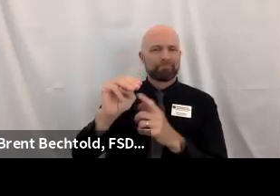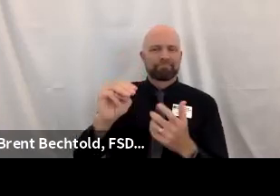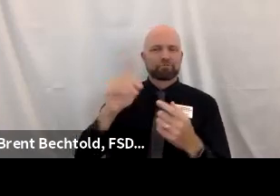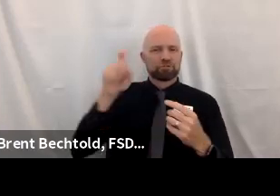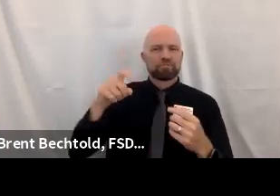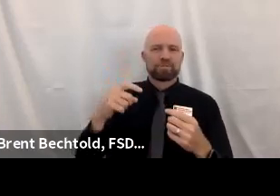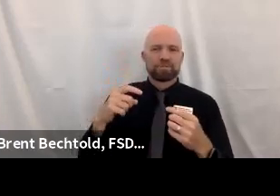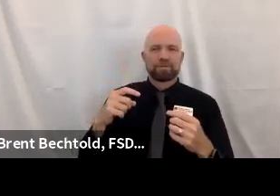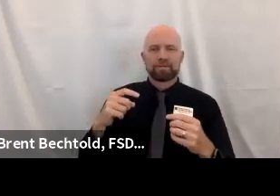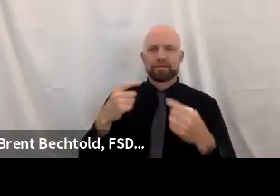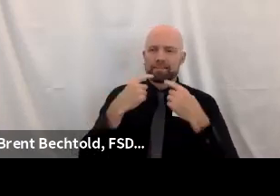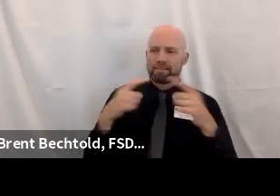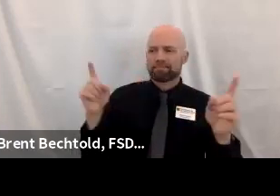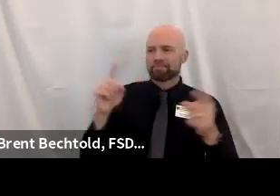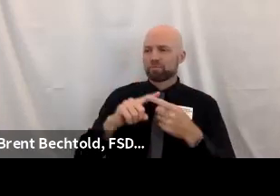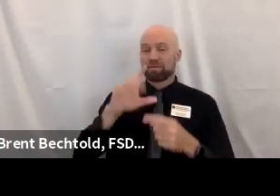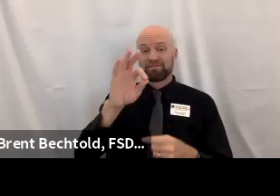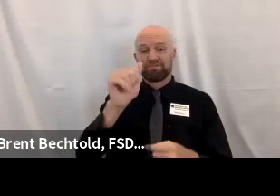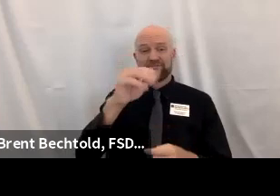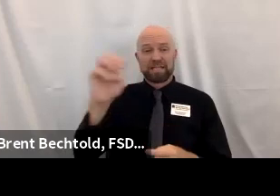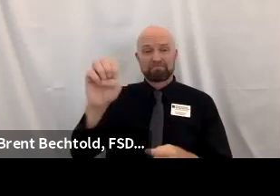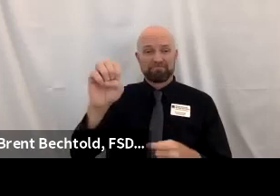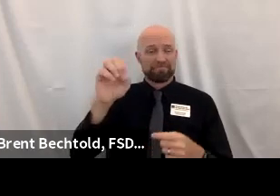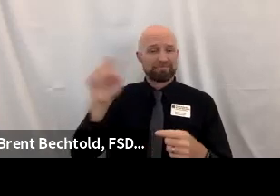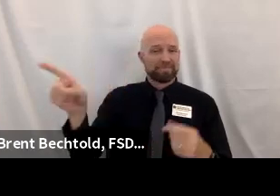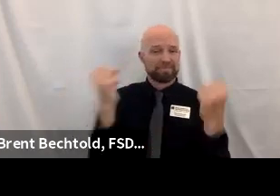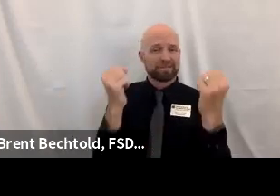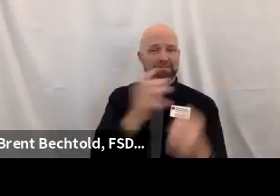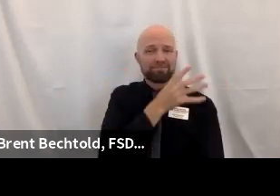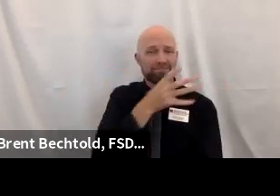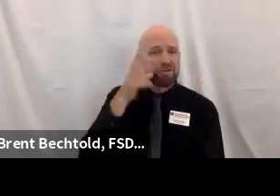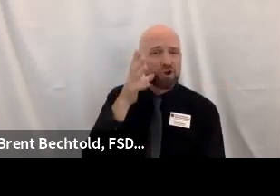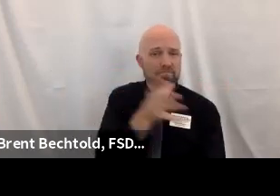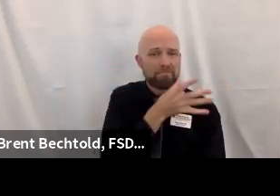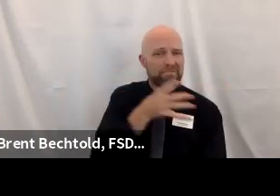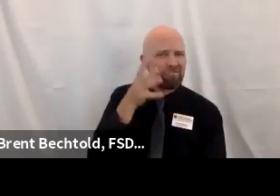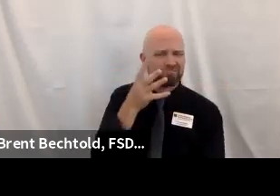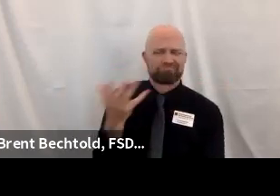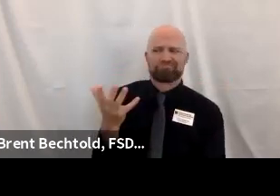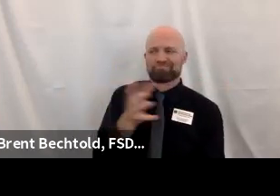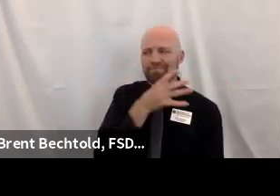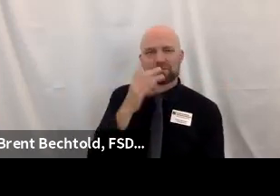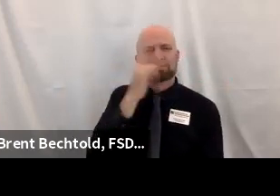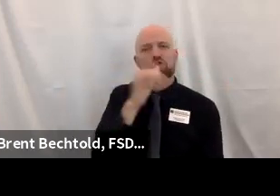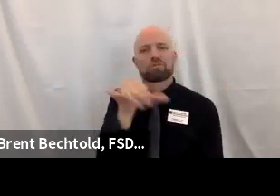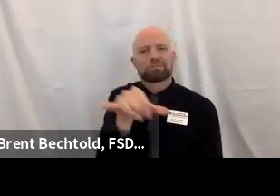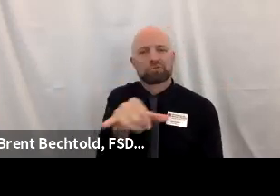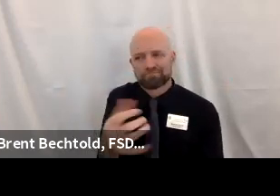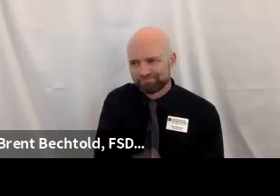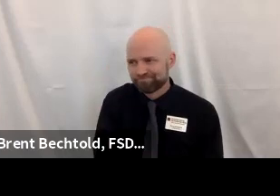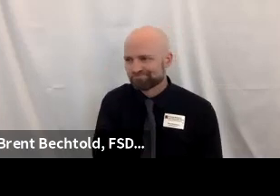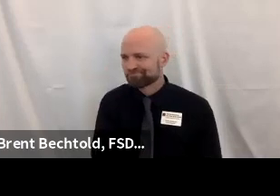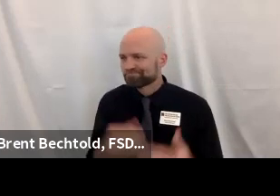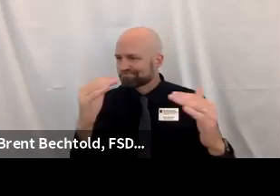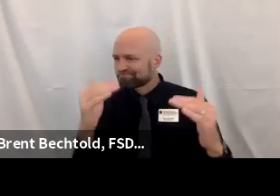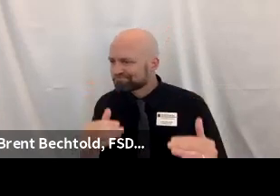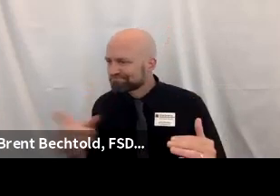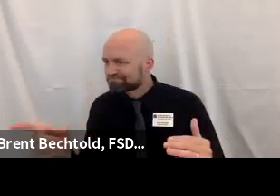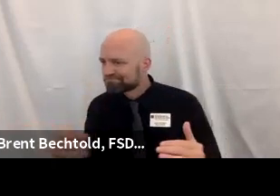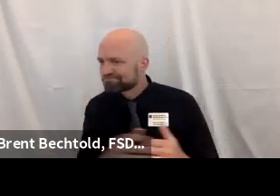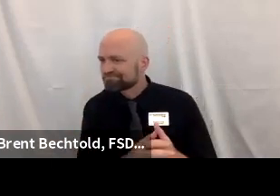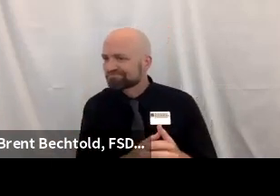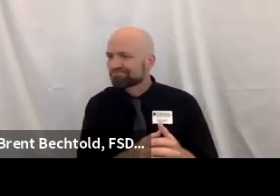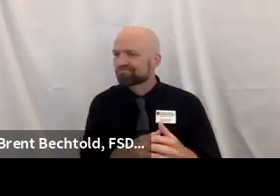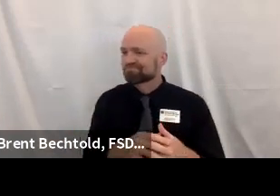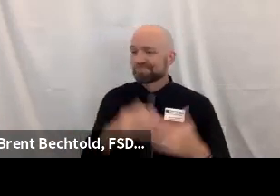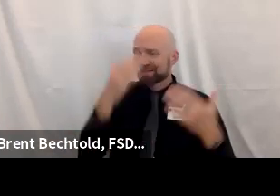He said clam or claim to fame. He said farm for fame. So many of these words look similar in print.